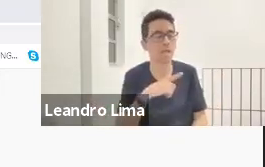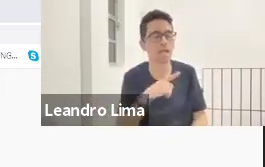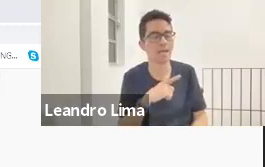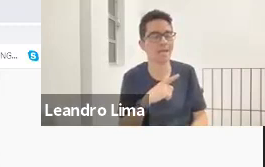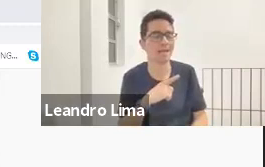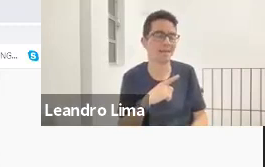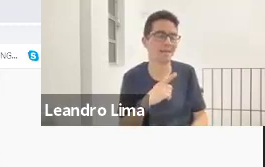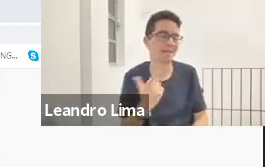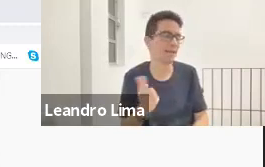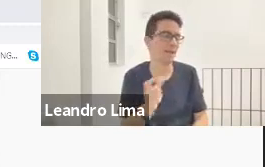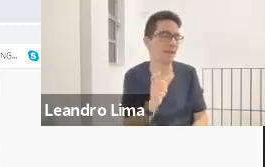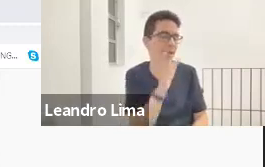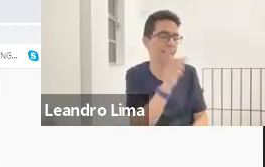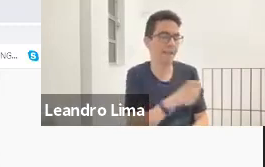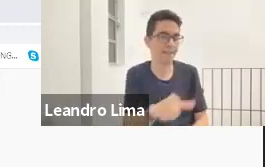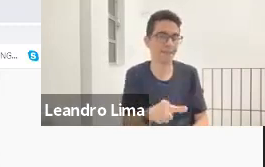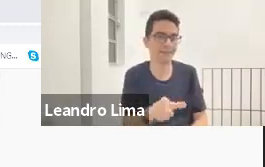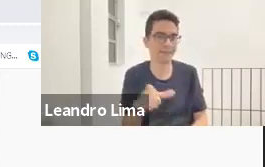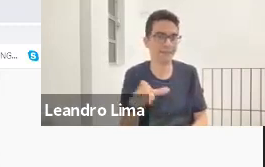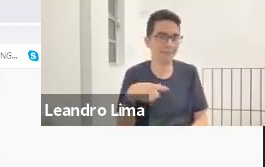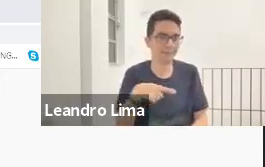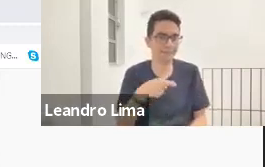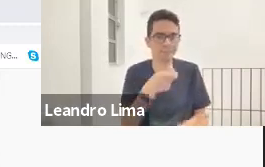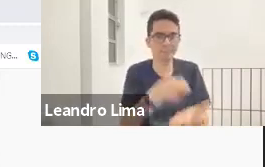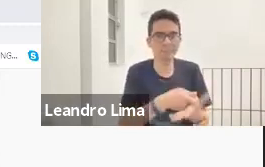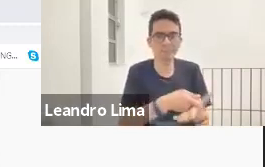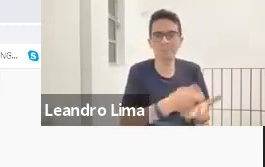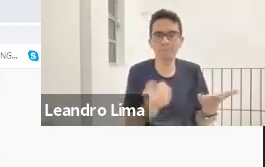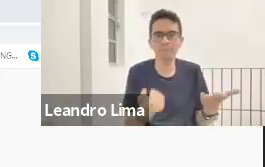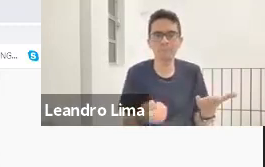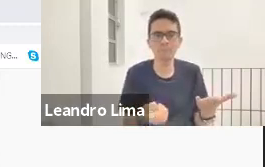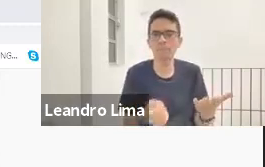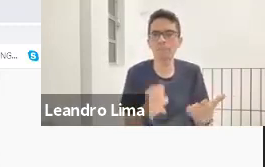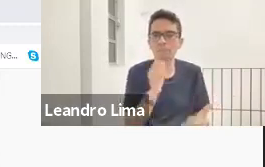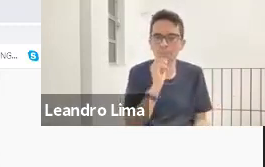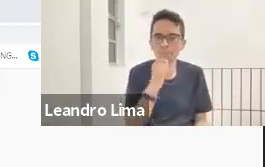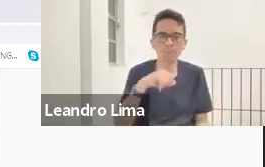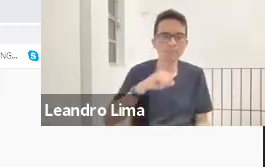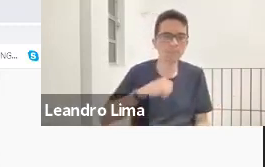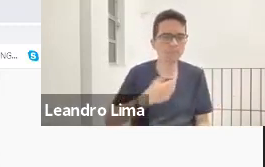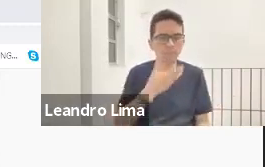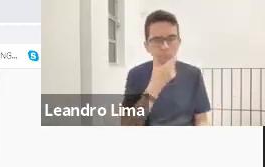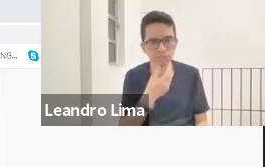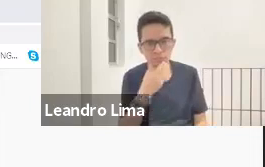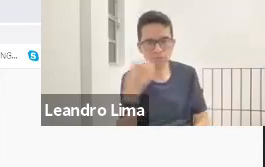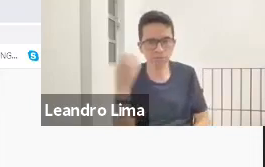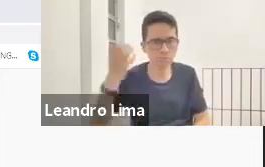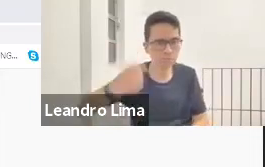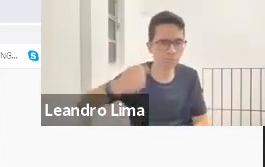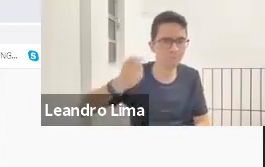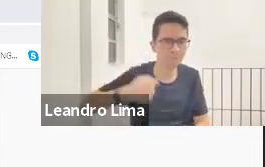gender. You know I'm, I'm a, I'm a white male I'm a very big white male you can't see it here but I'm